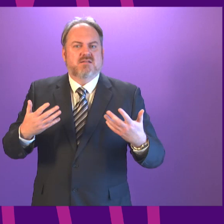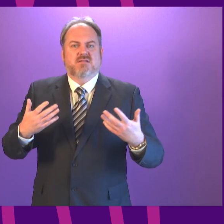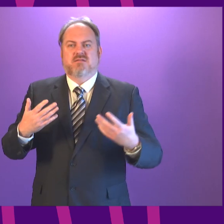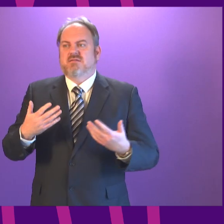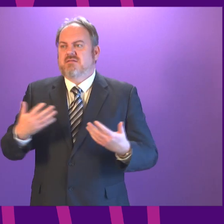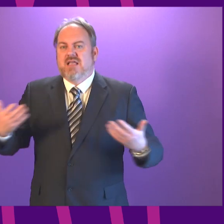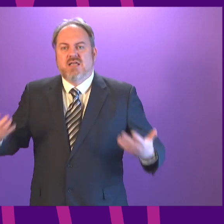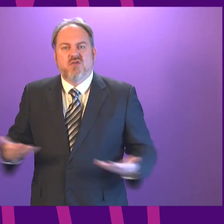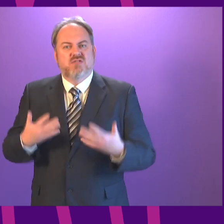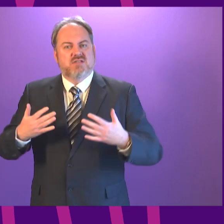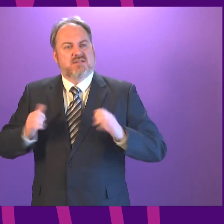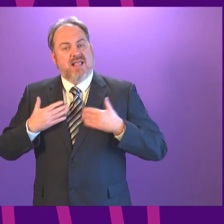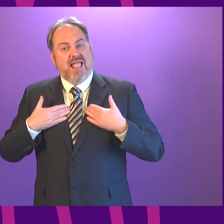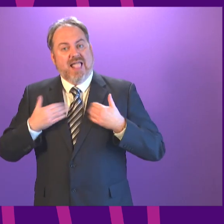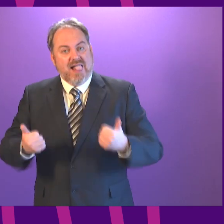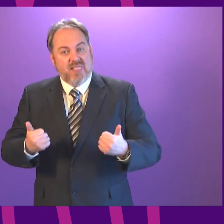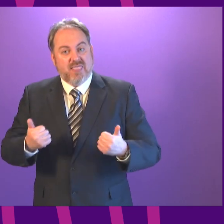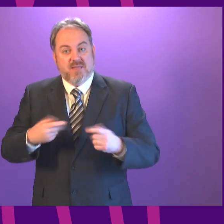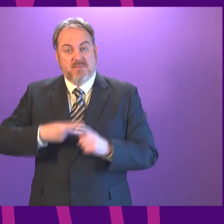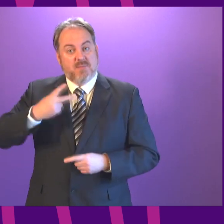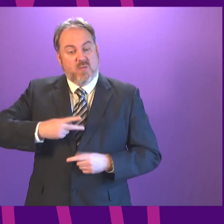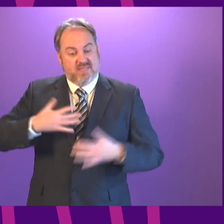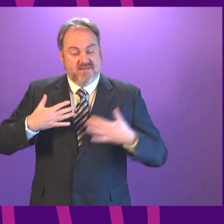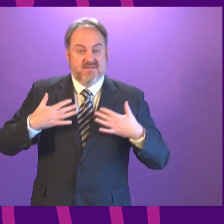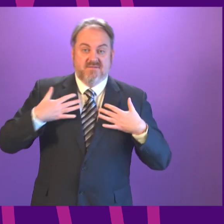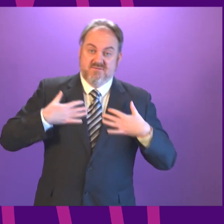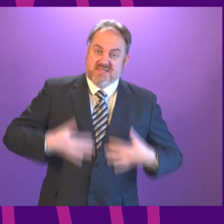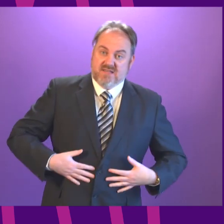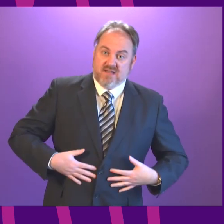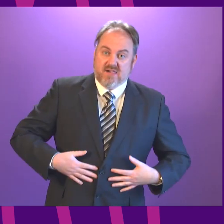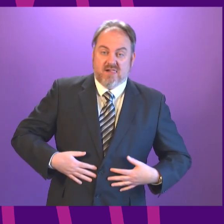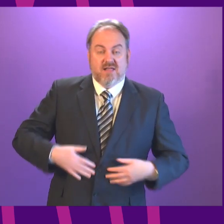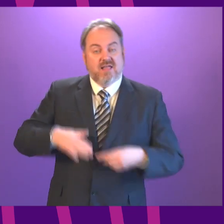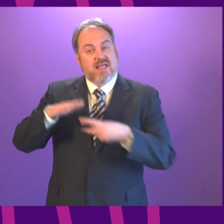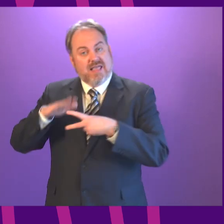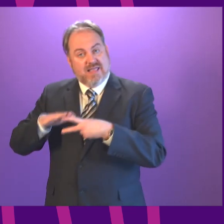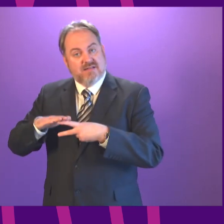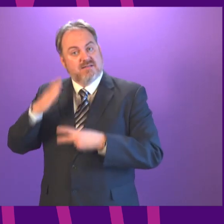to their mental health. Although the focus in tackling the pandemic is on protecting